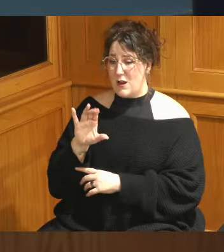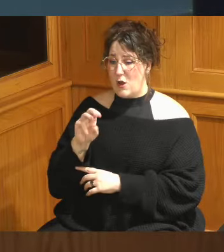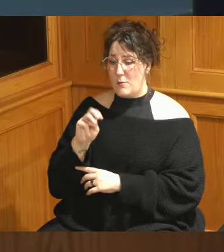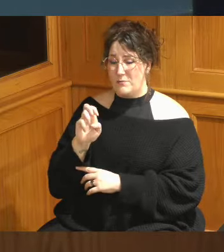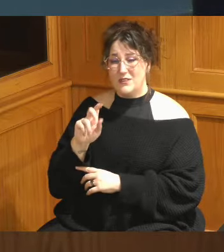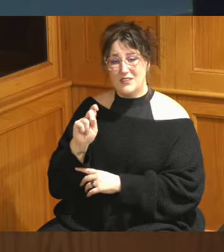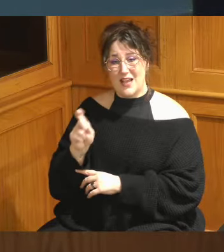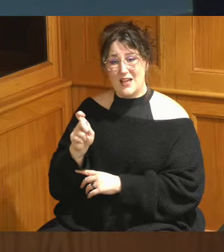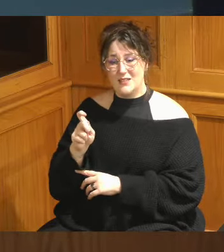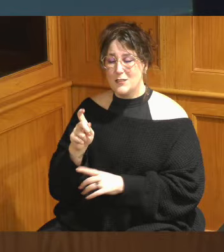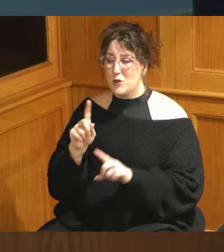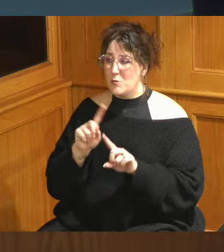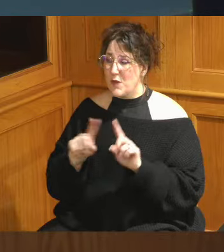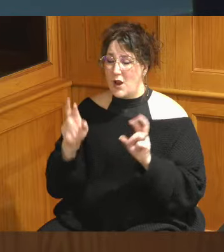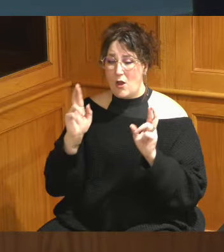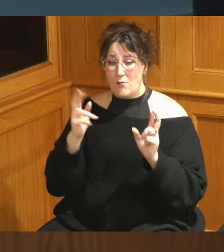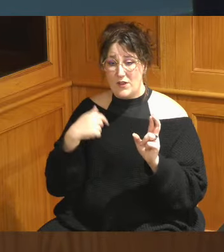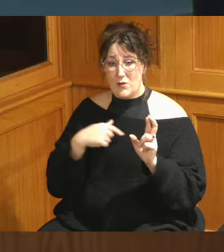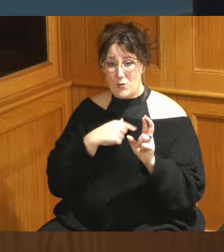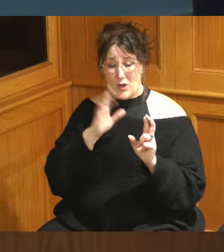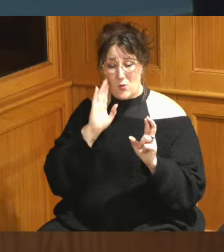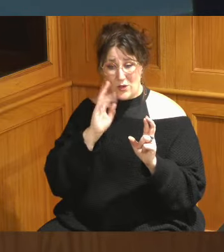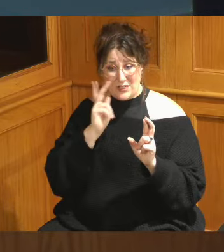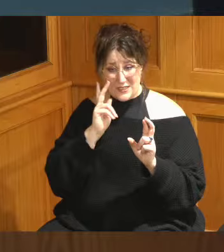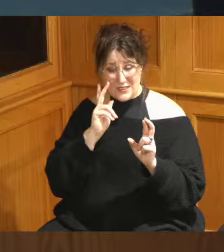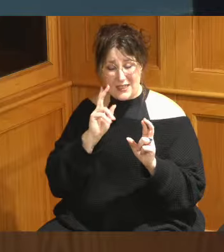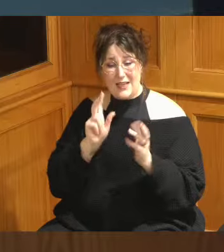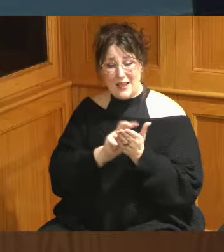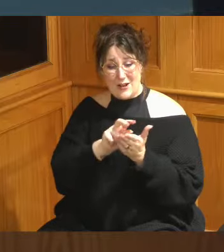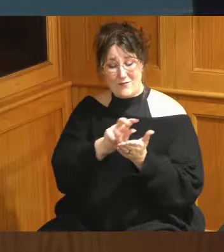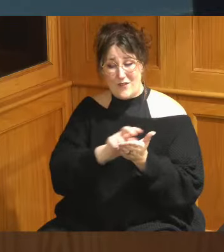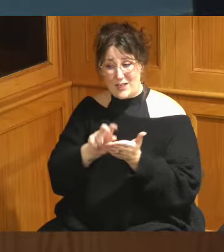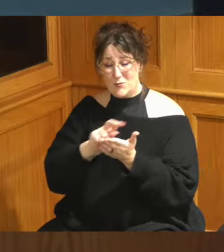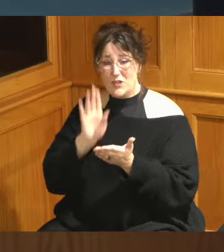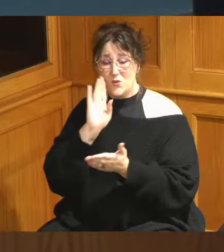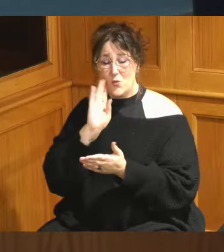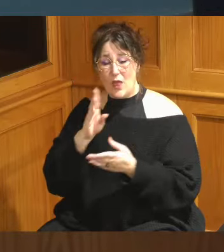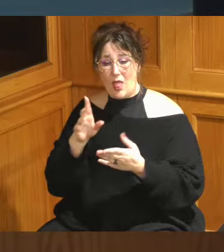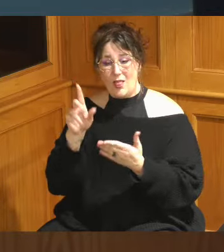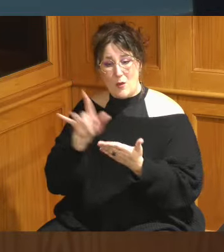hopefully we will see that some of our investments start to pay off by bringing some more revenue